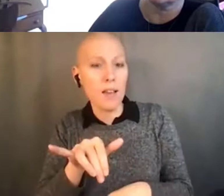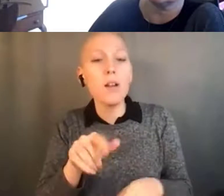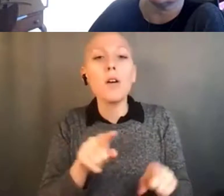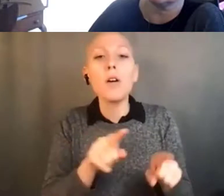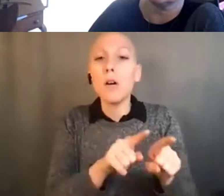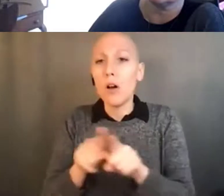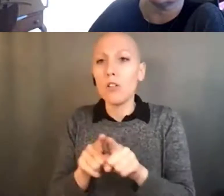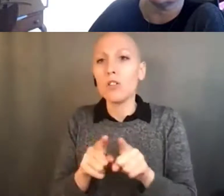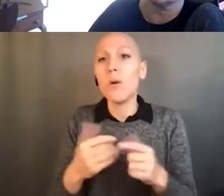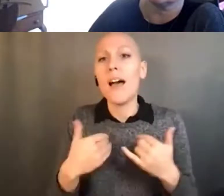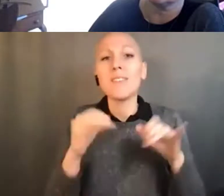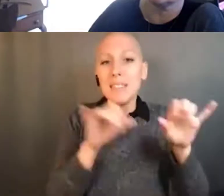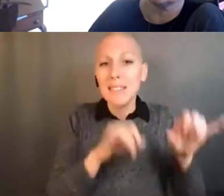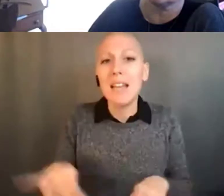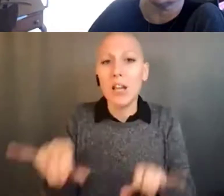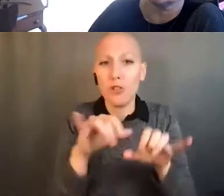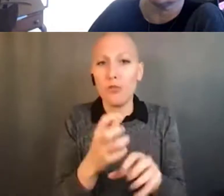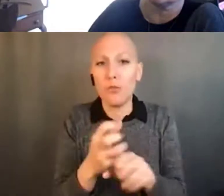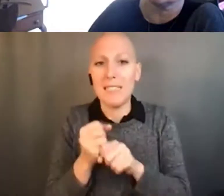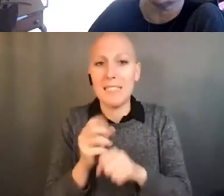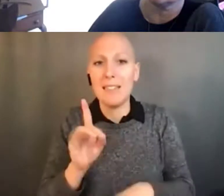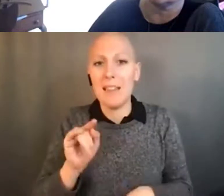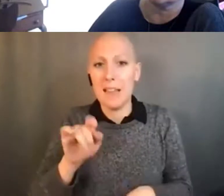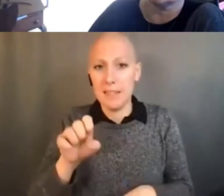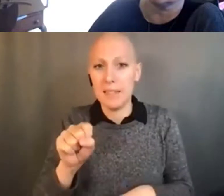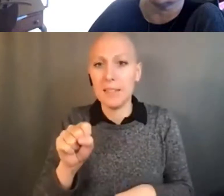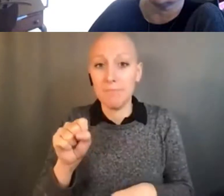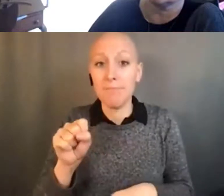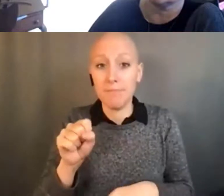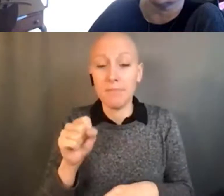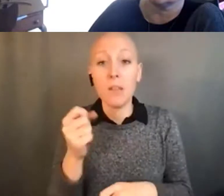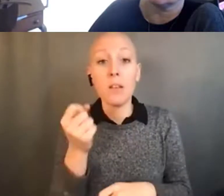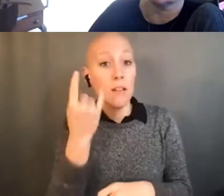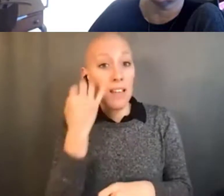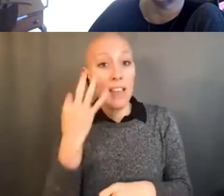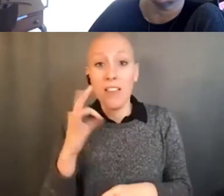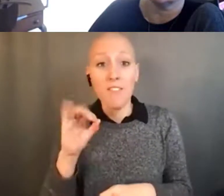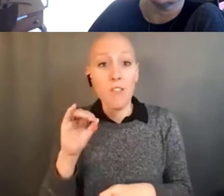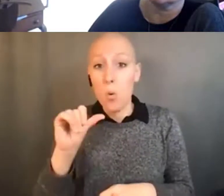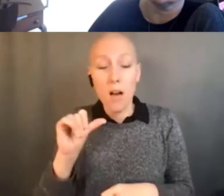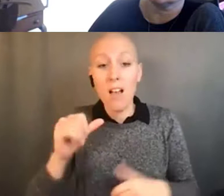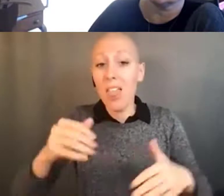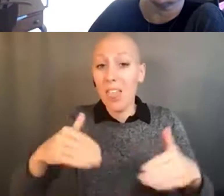and when that happens, then if the FOA has not been reissued, then you need to make sure